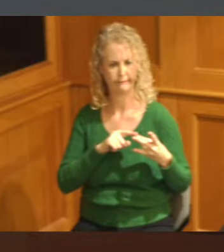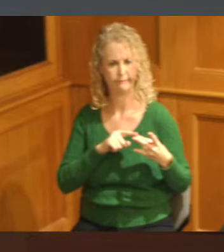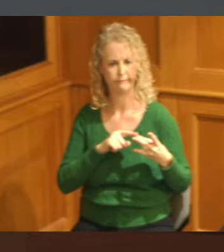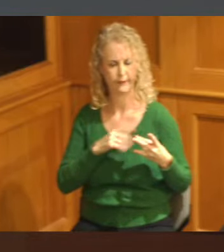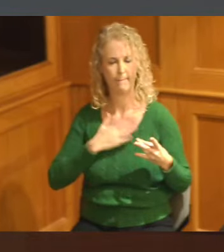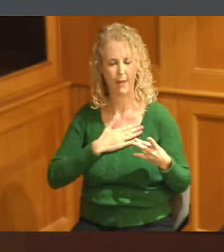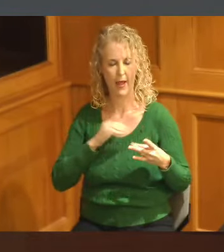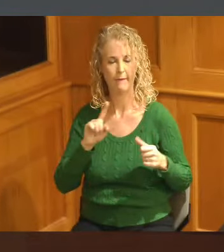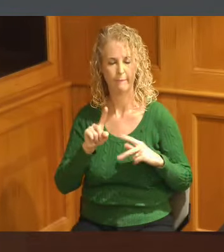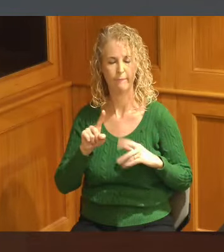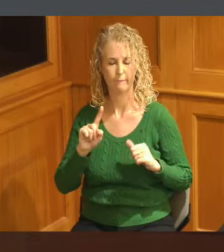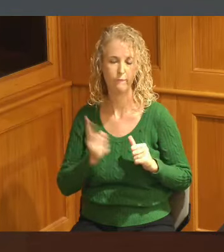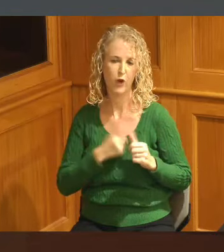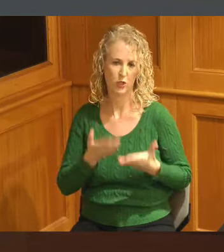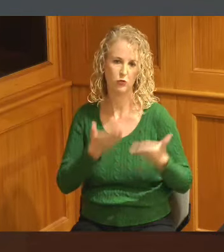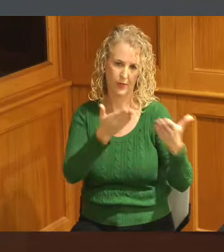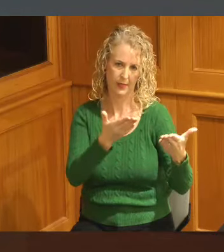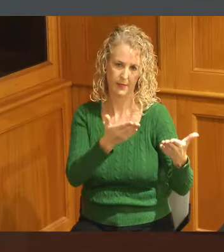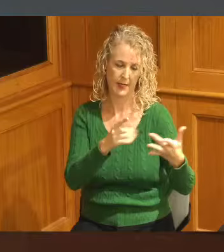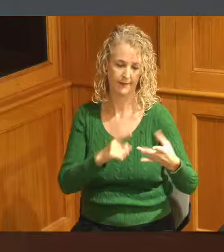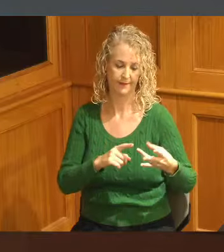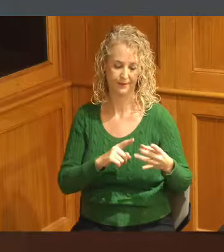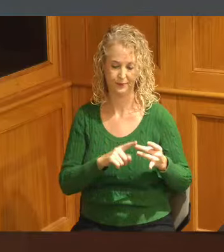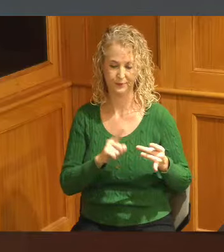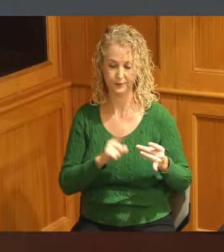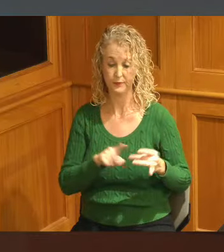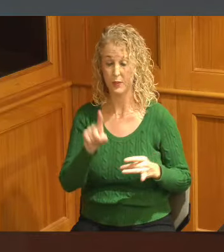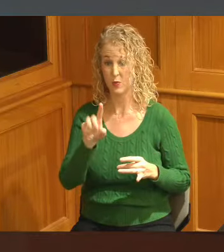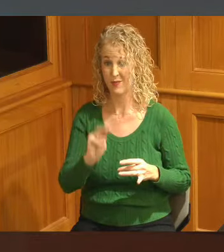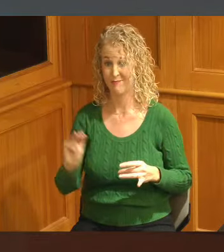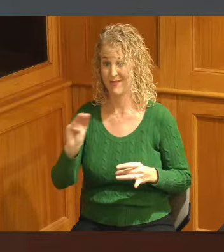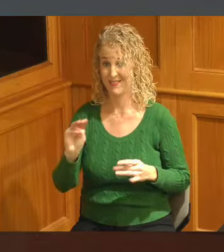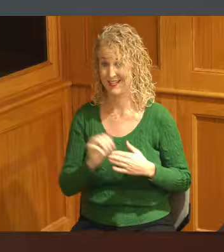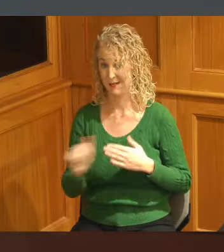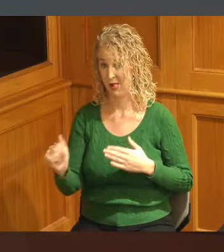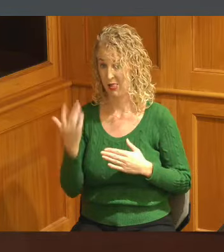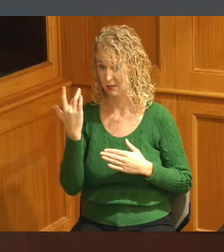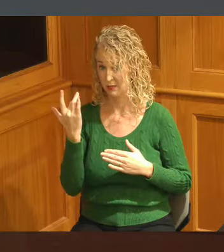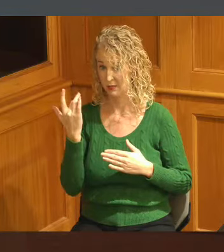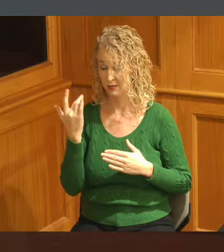initial recommended budget and an allocation of 1 million to support affordable housing